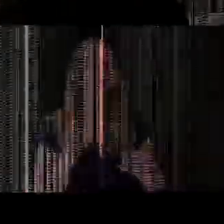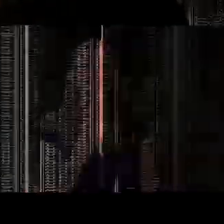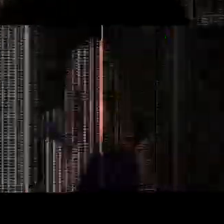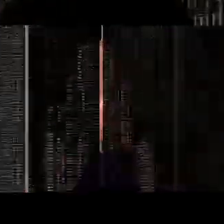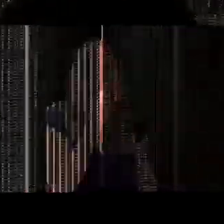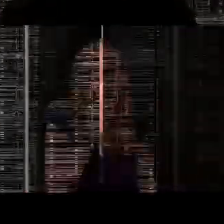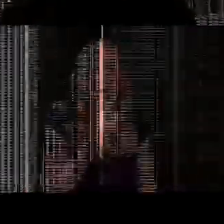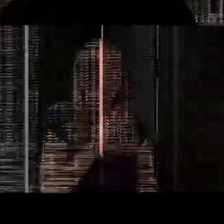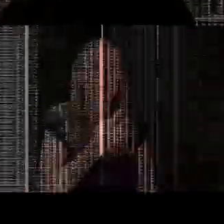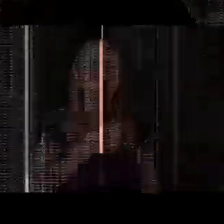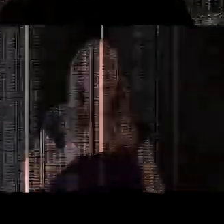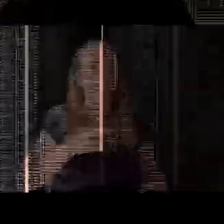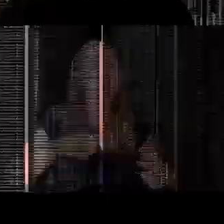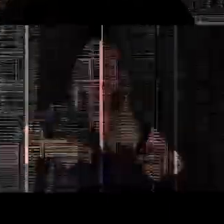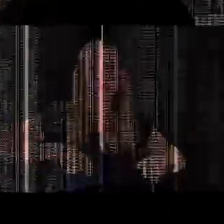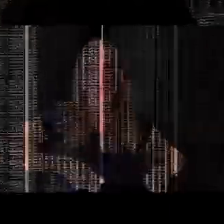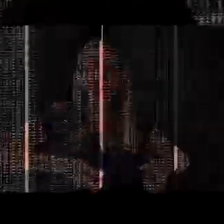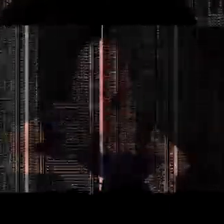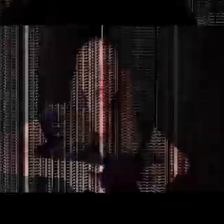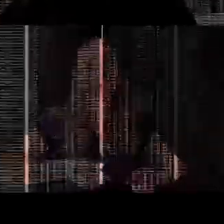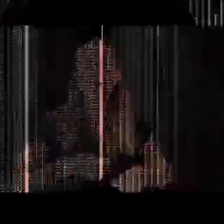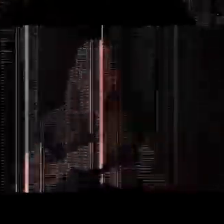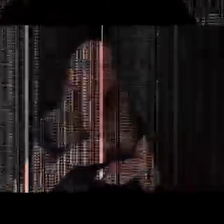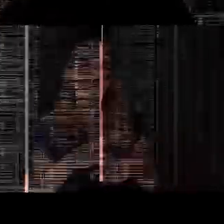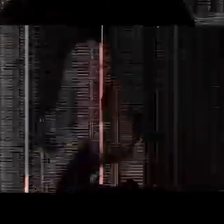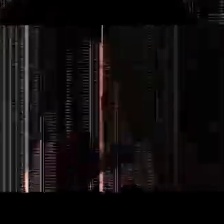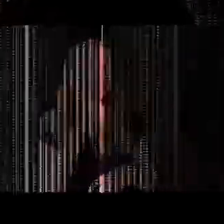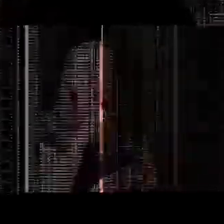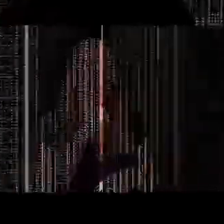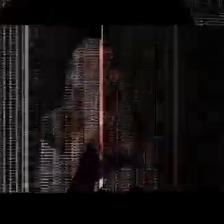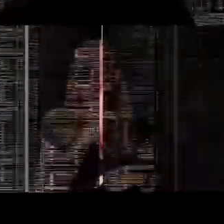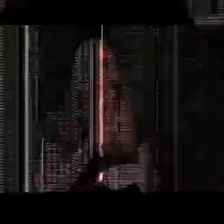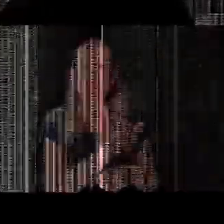someone who has a wheelchair user or someone totally deaf, those are very important,